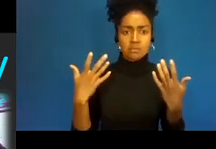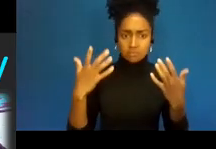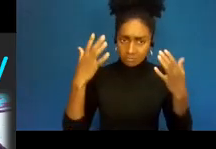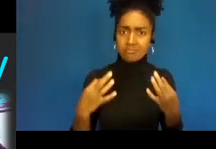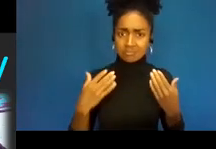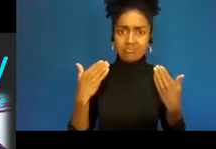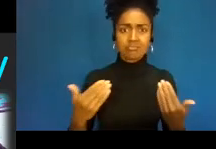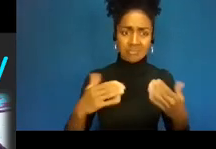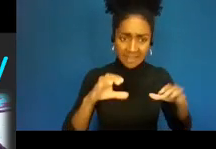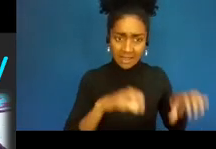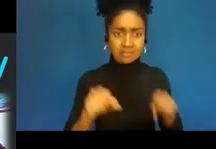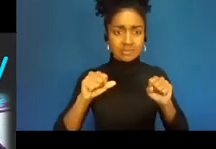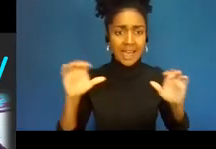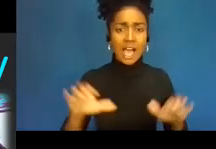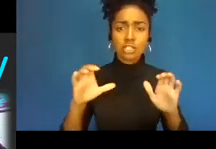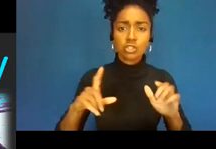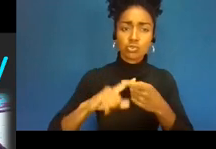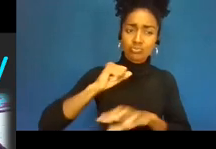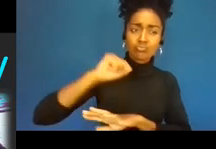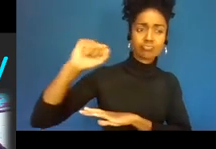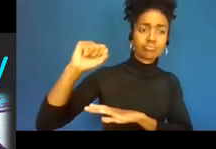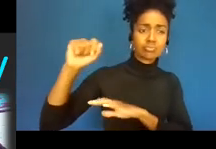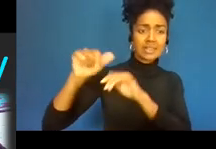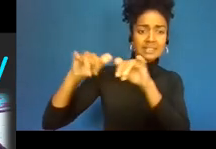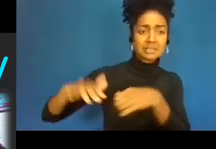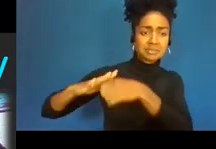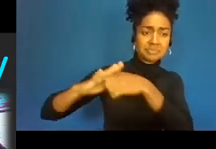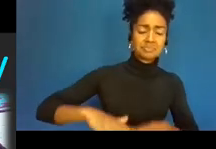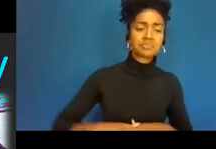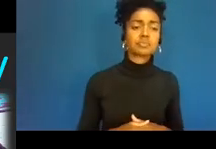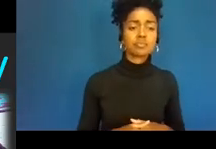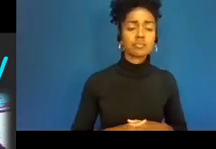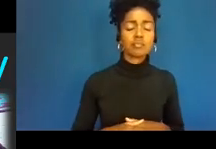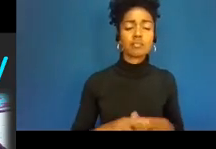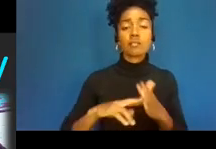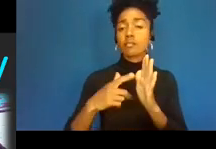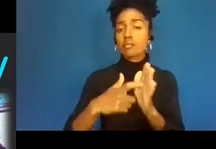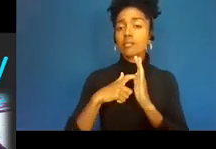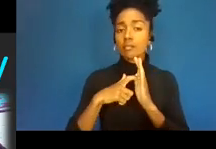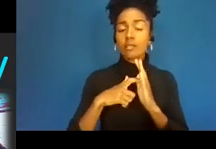So it requires an evolving sense of conscientization.